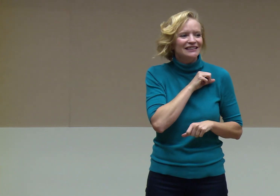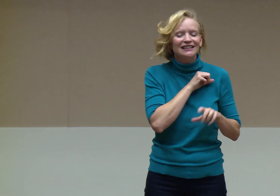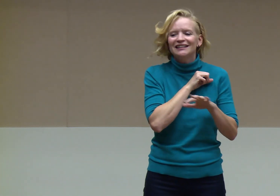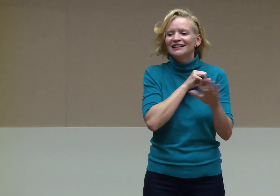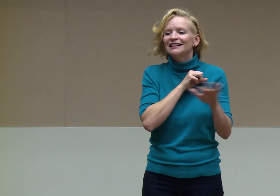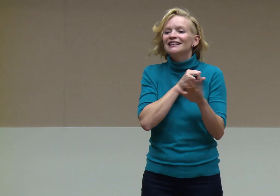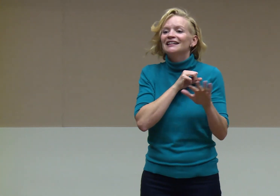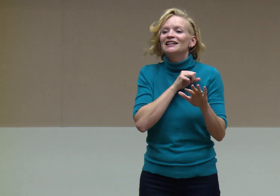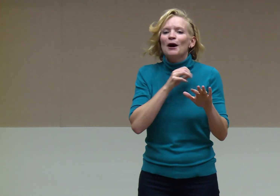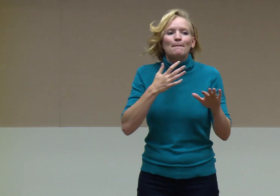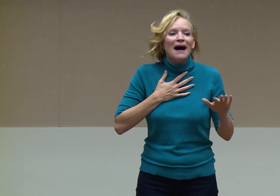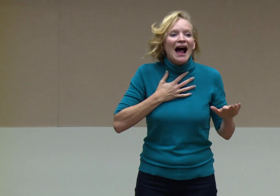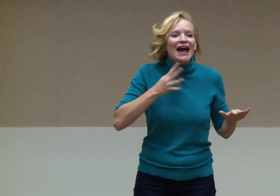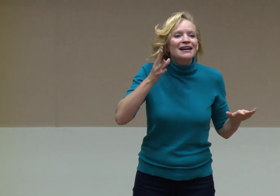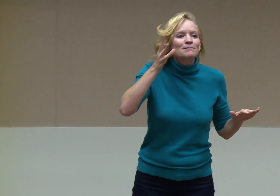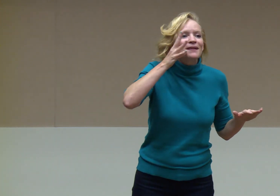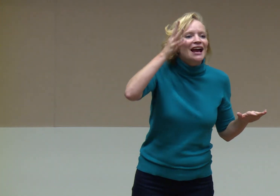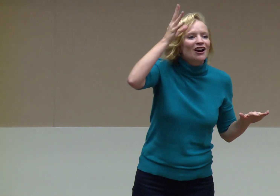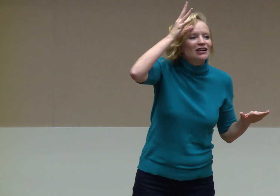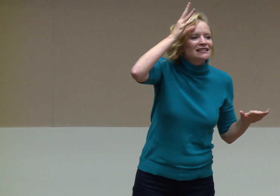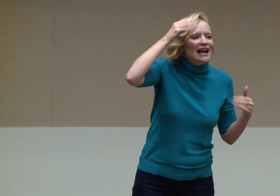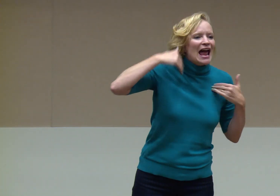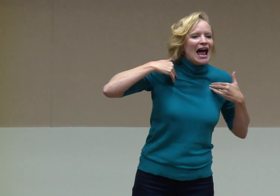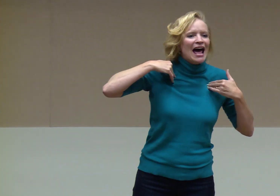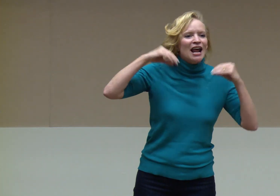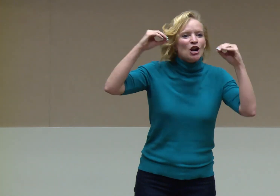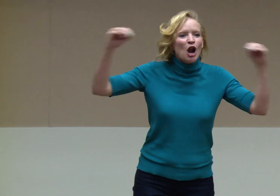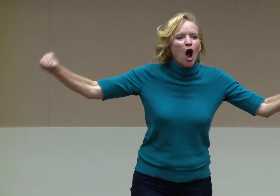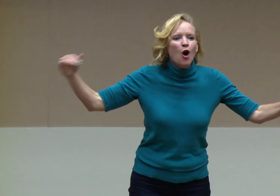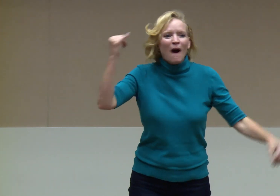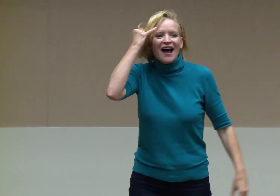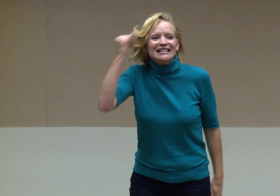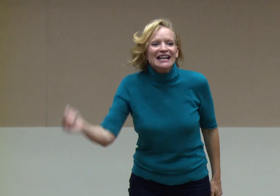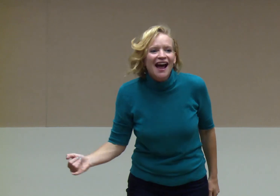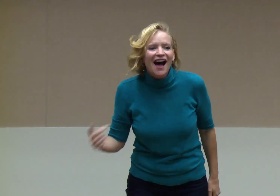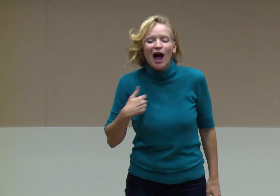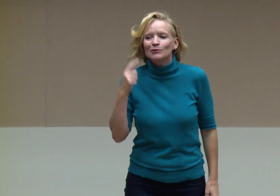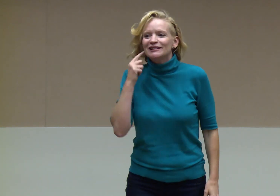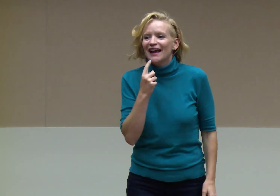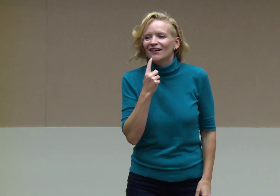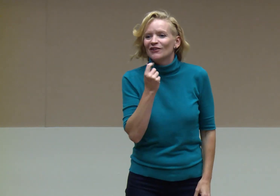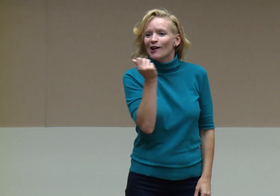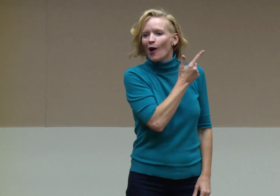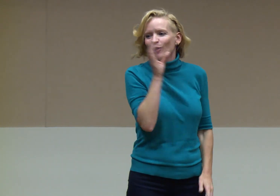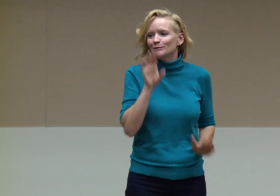Can anyone come up with it? My parents had no idea that I was deaf